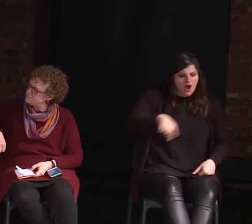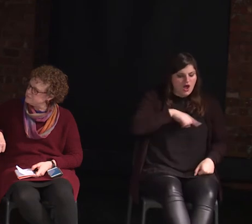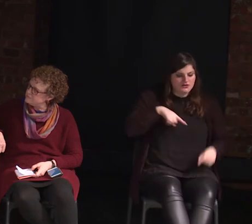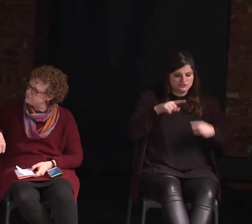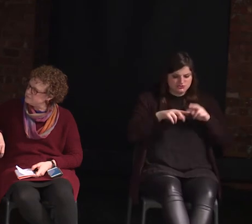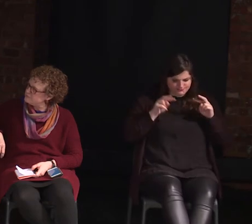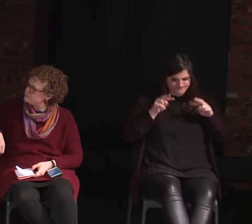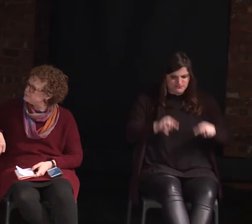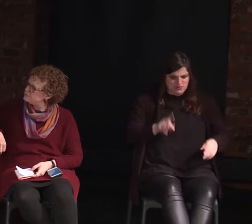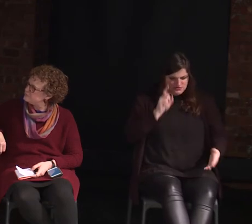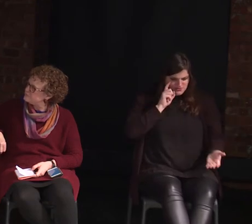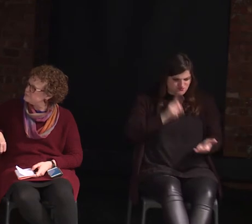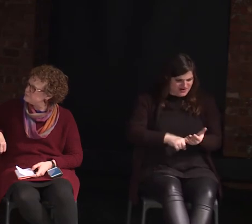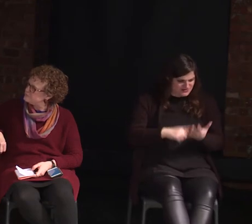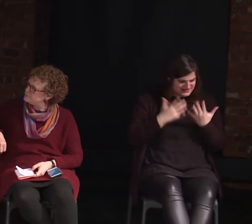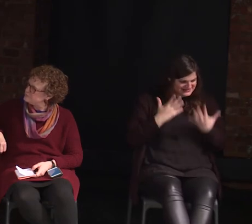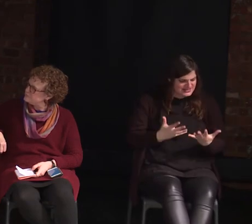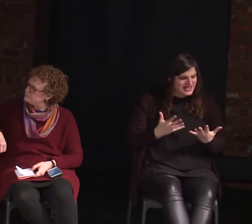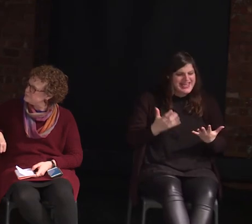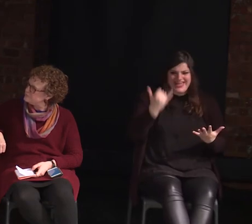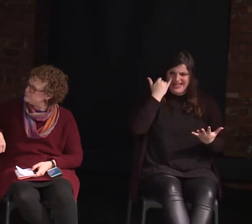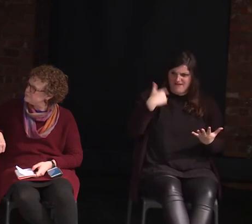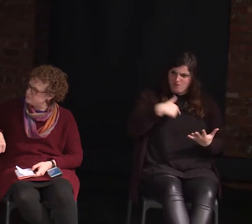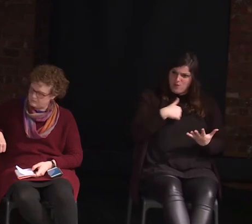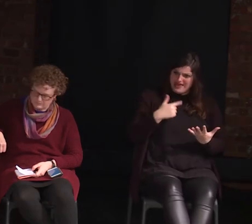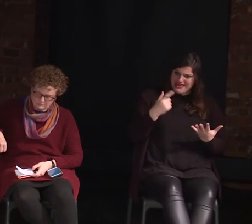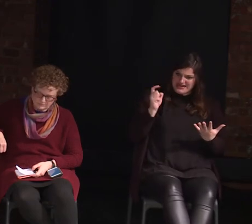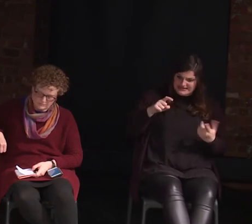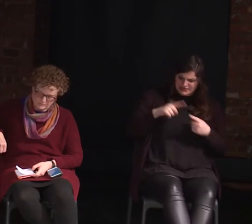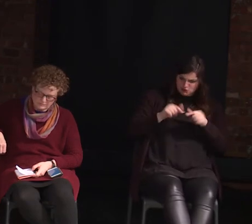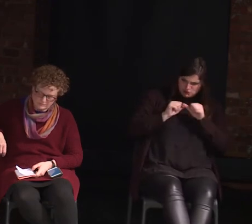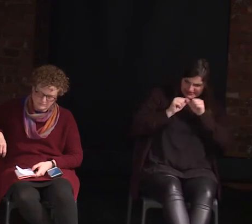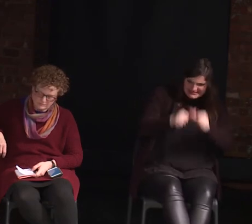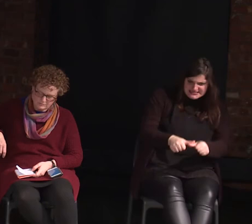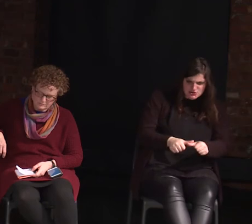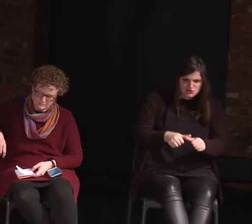need to continue to do what we do because once gentrification happens in some of these